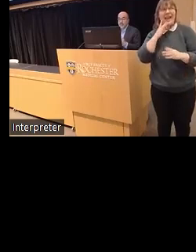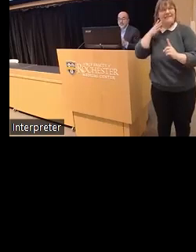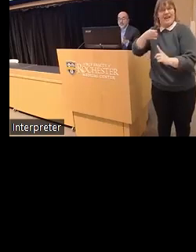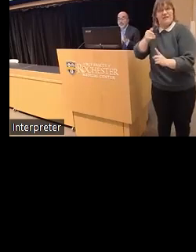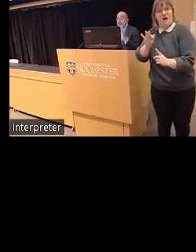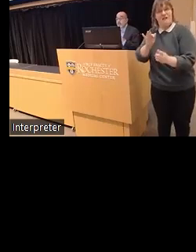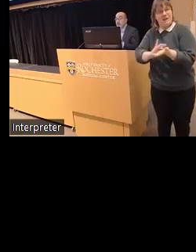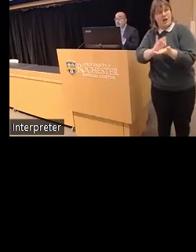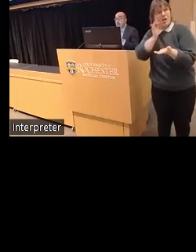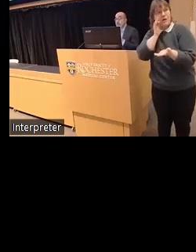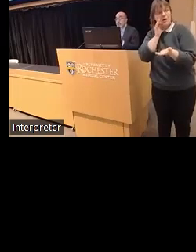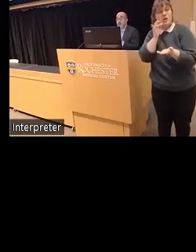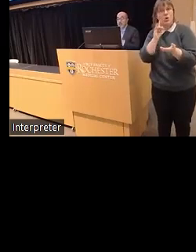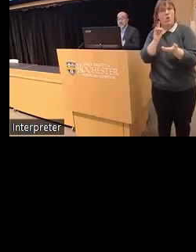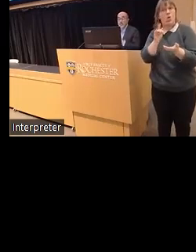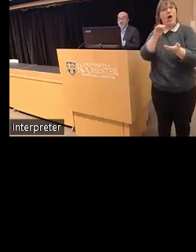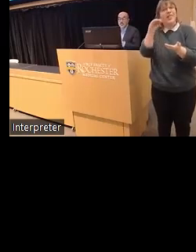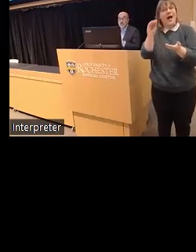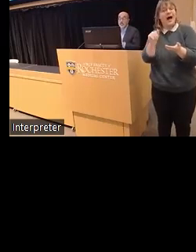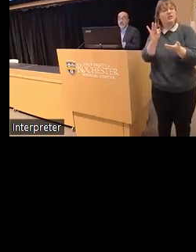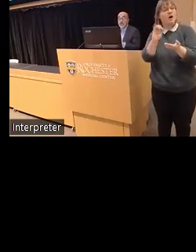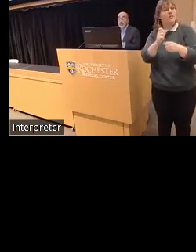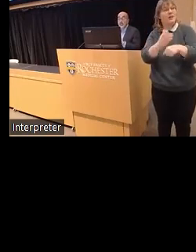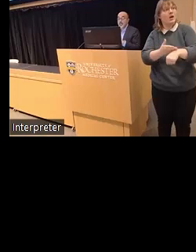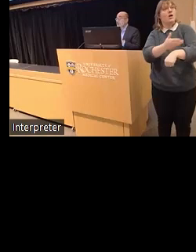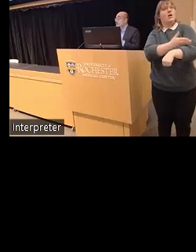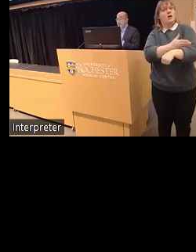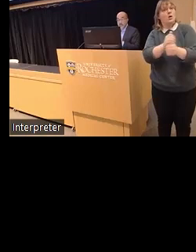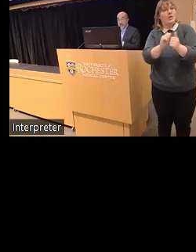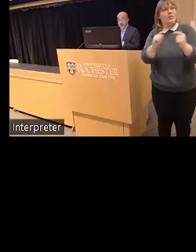odds of being responder to medical marijuana are 2.6 Times Higher in that group compared to the